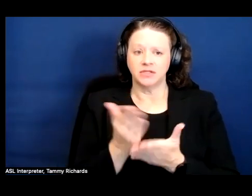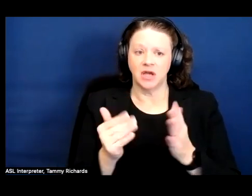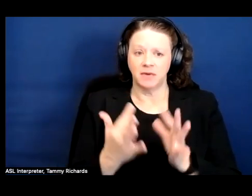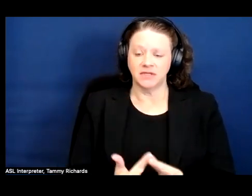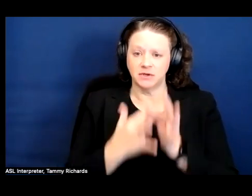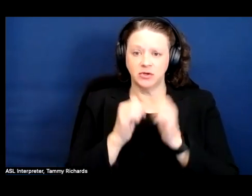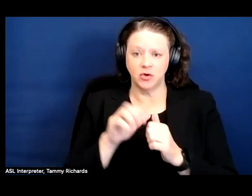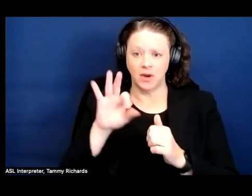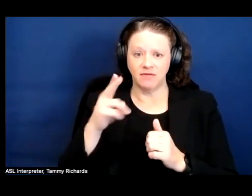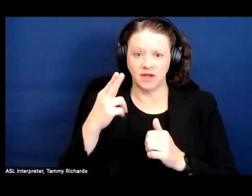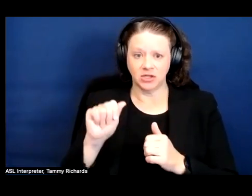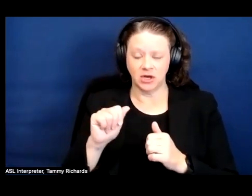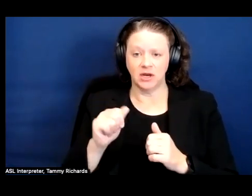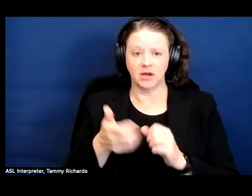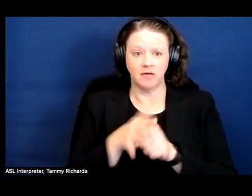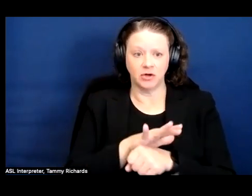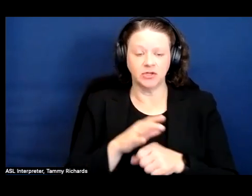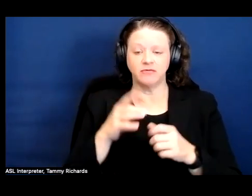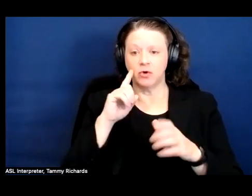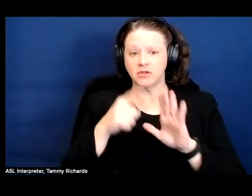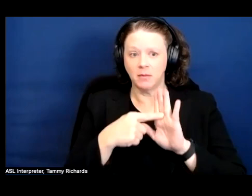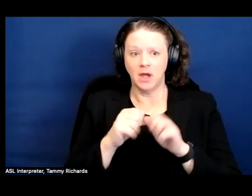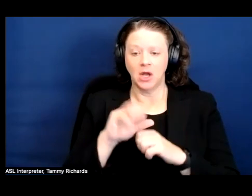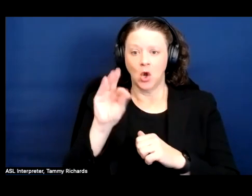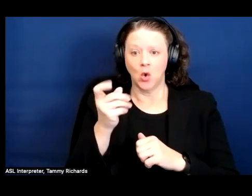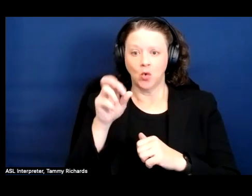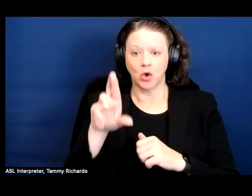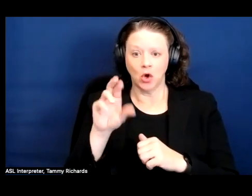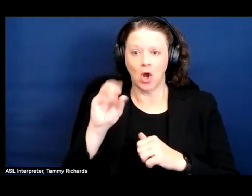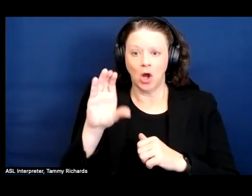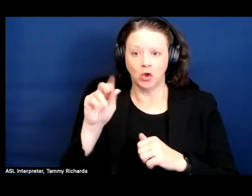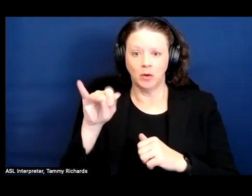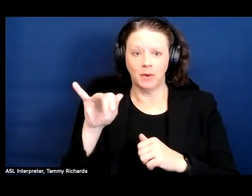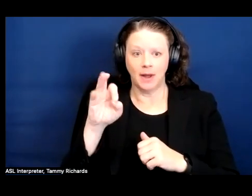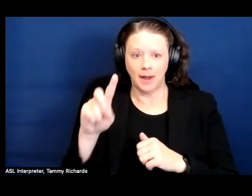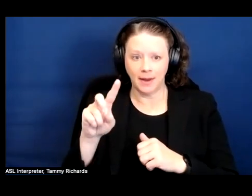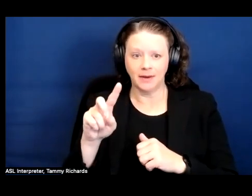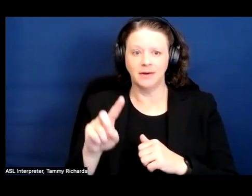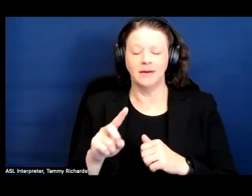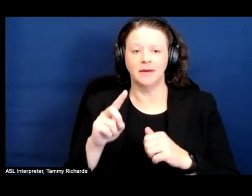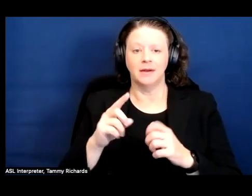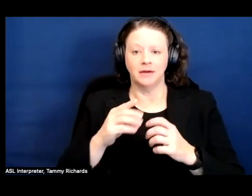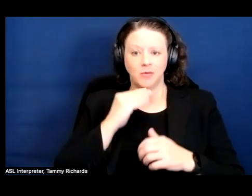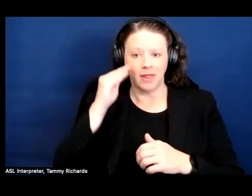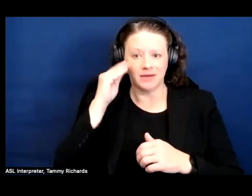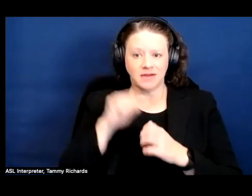So really when you're faced with addendum issues or lease issues involving assistance animals, you really wanna take a close look